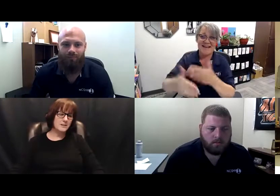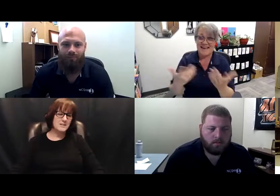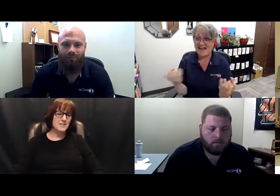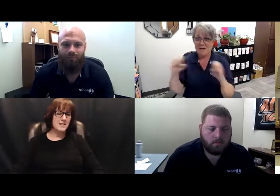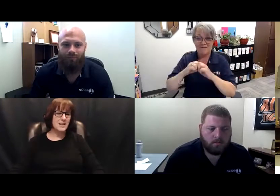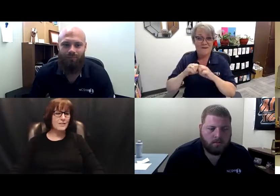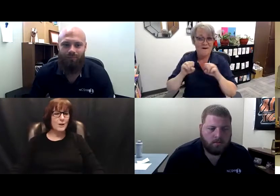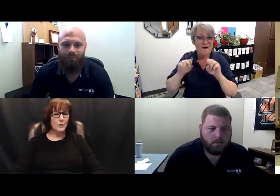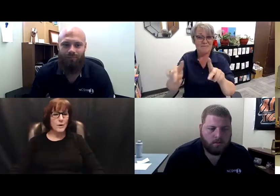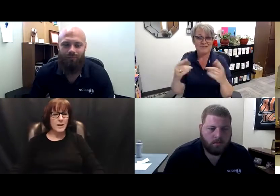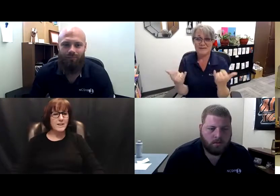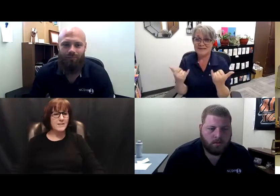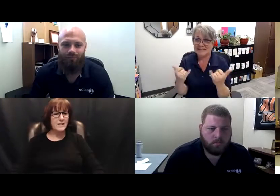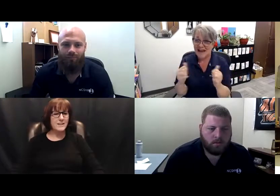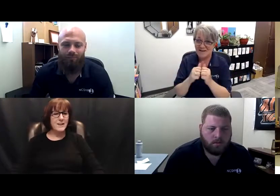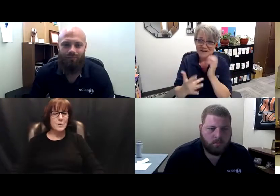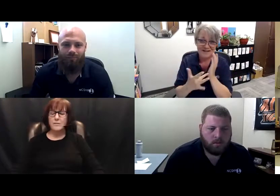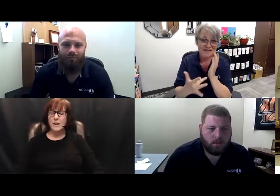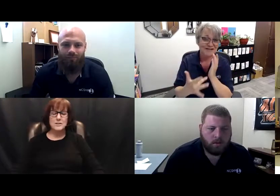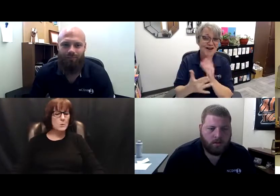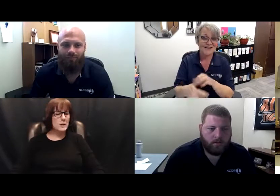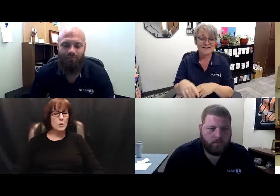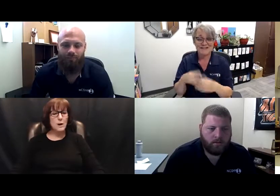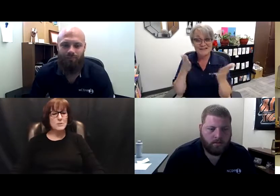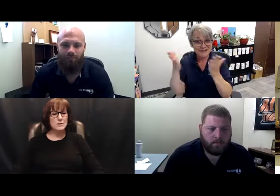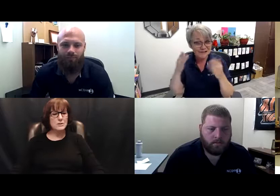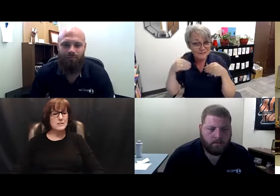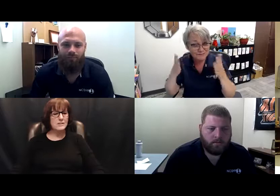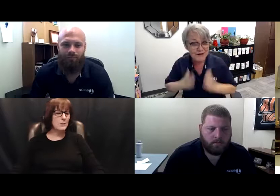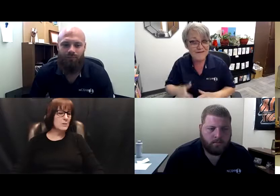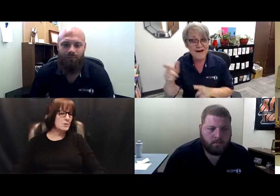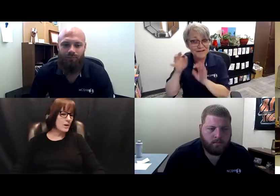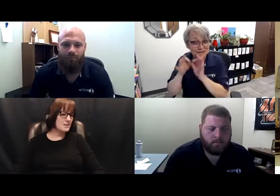It's taken a long way and we've got so many more opportunities available to us.